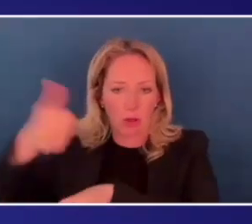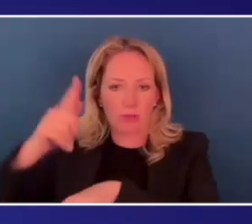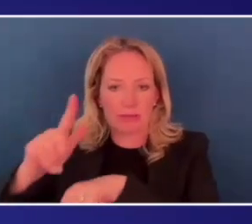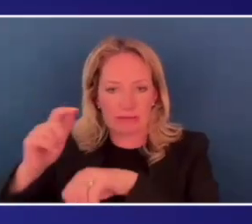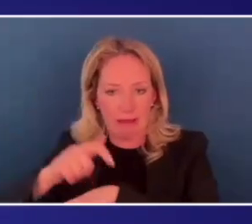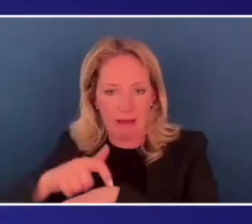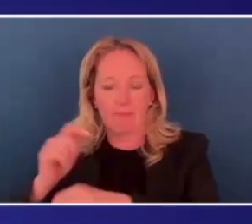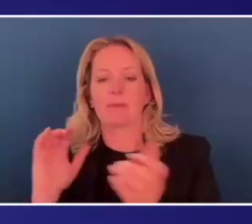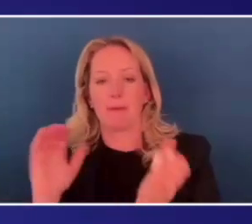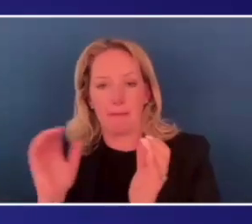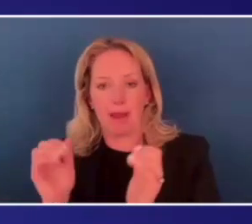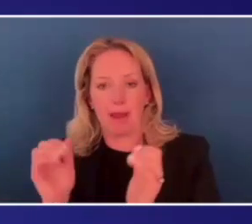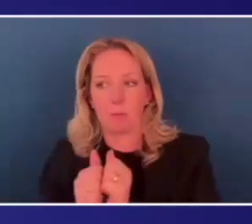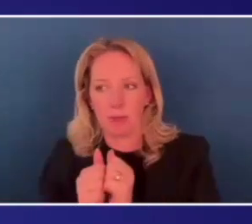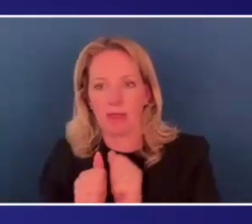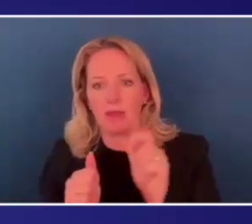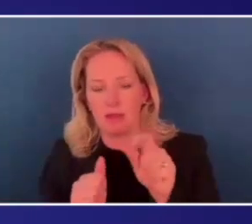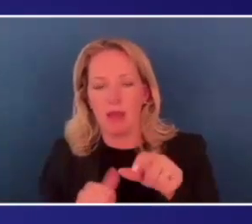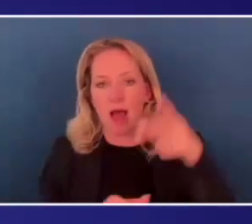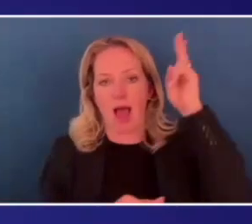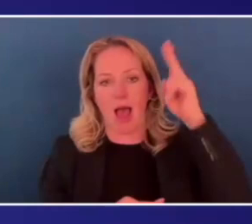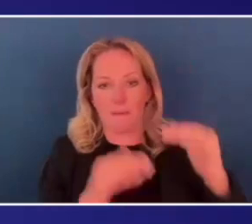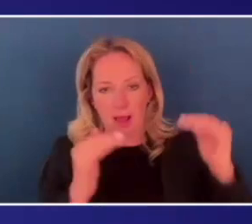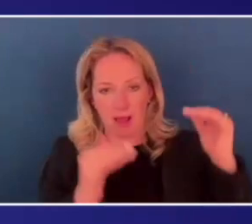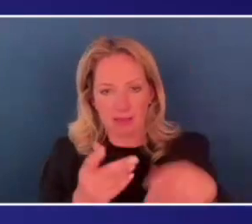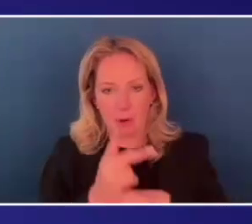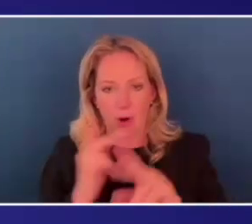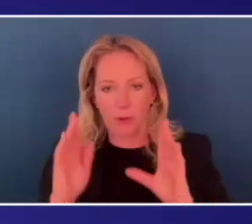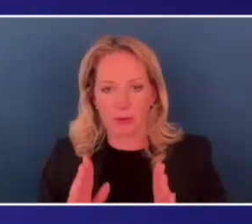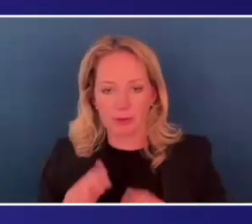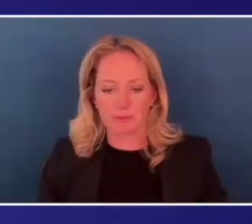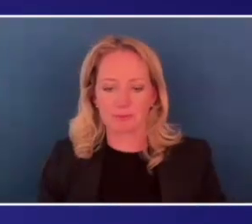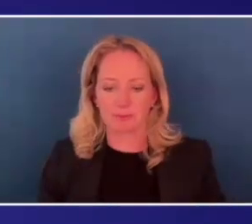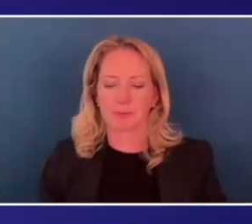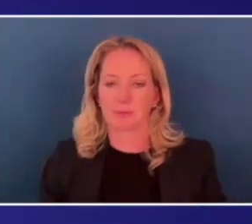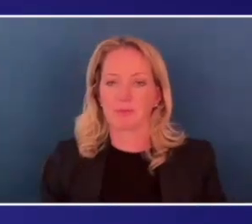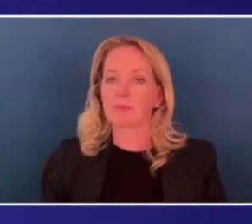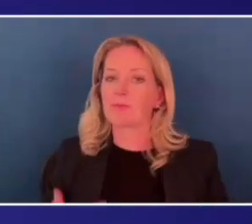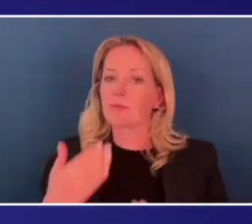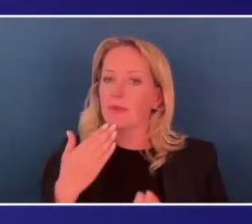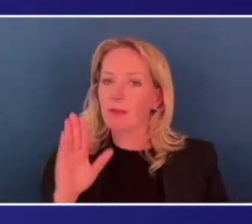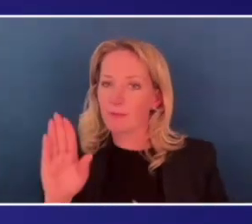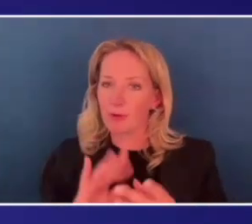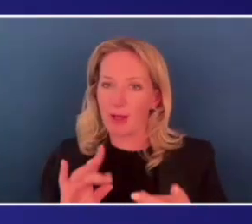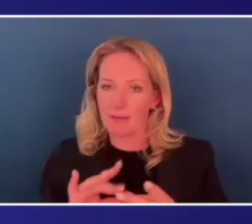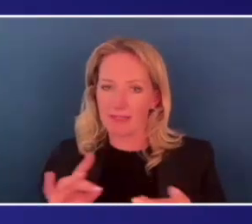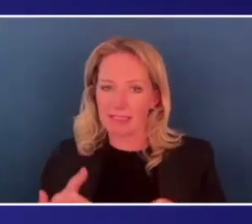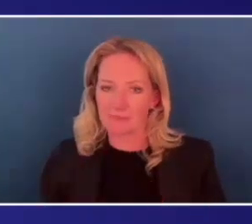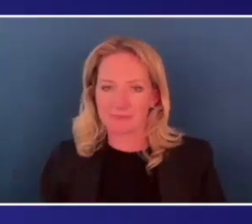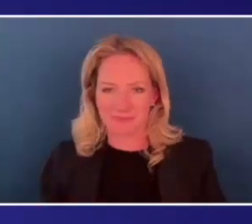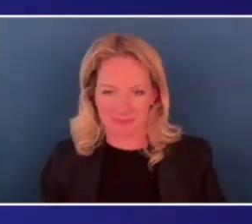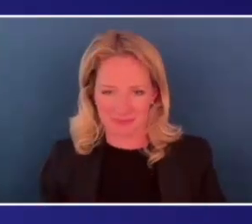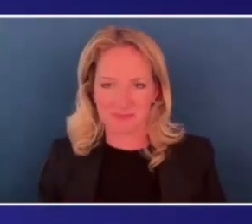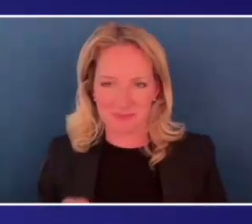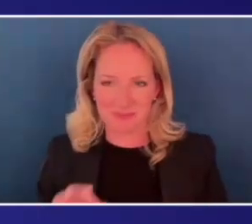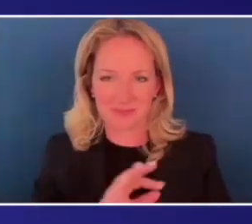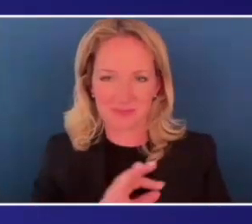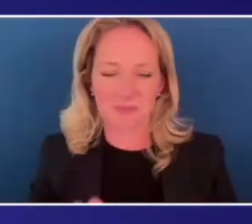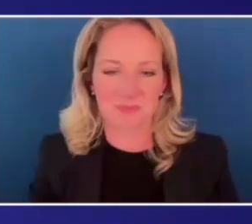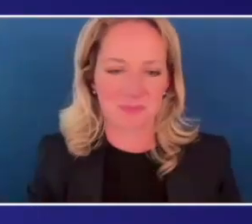Thank you for your comments.